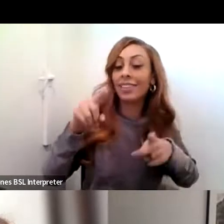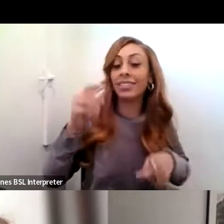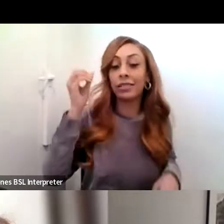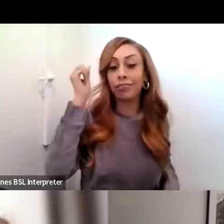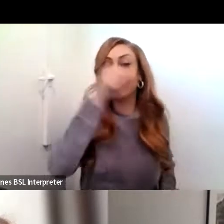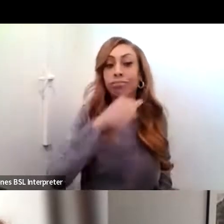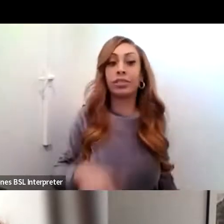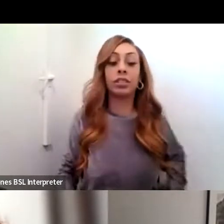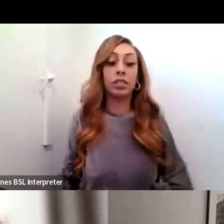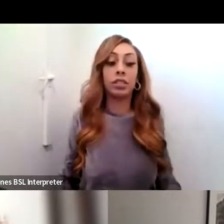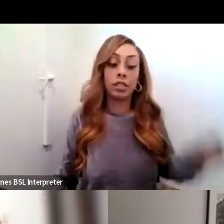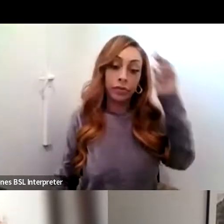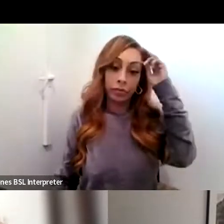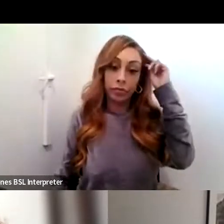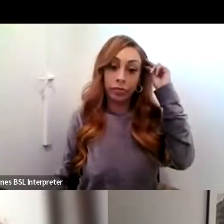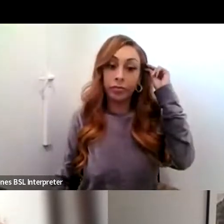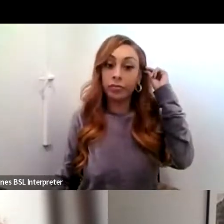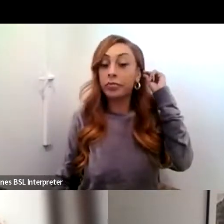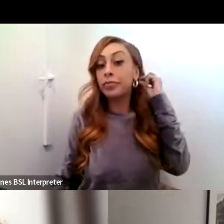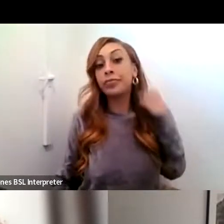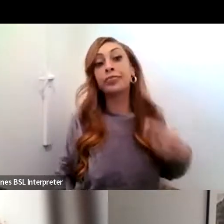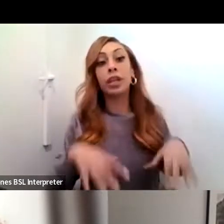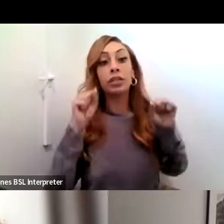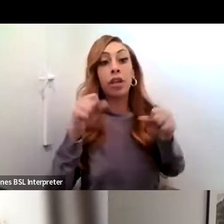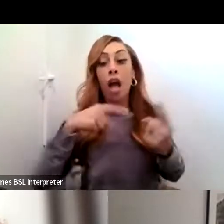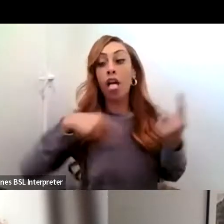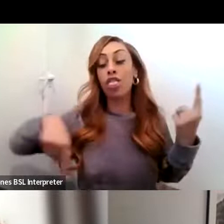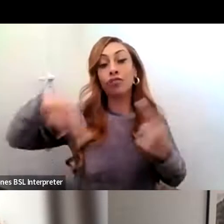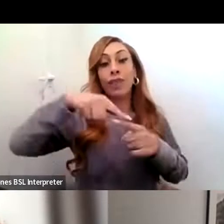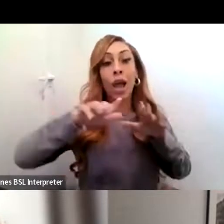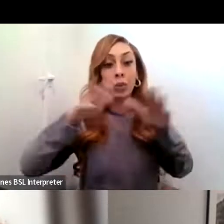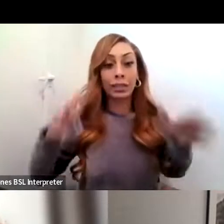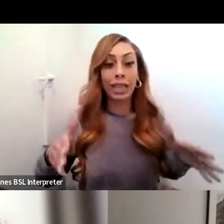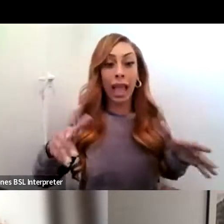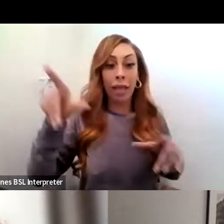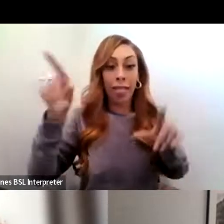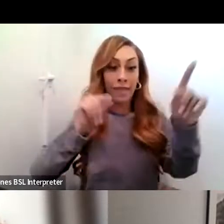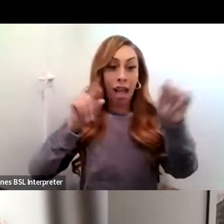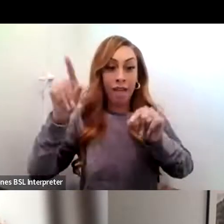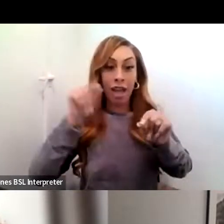I wanted to start the round table by just inviting all of our speakers back on to the screen again,